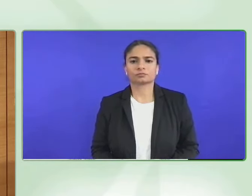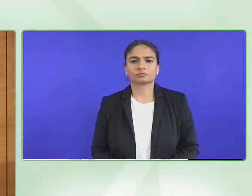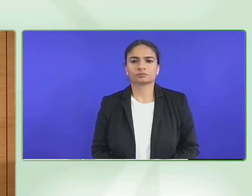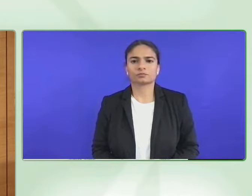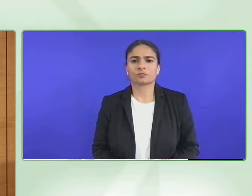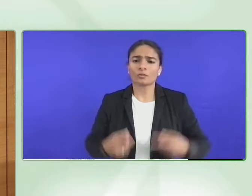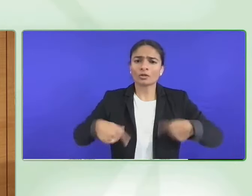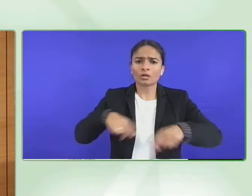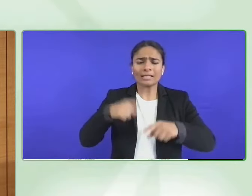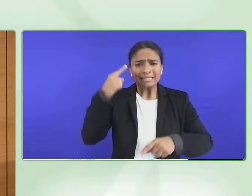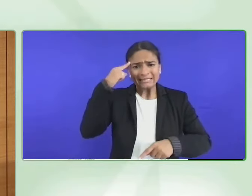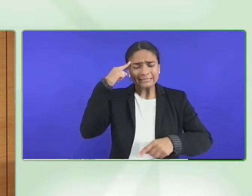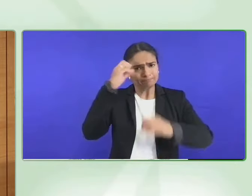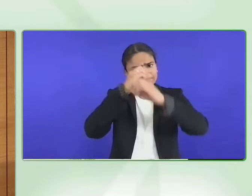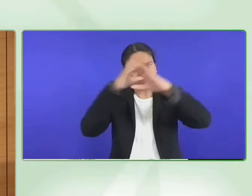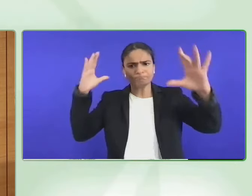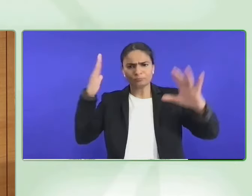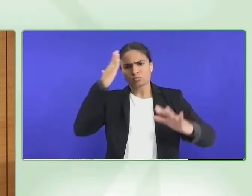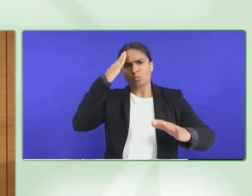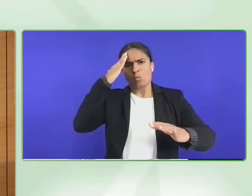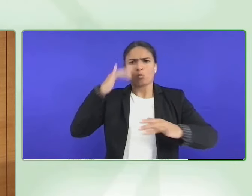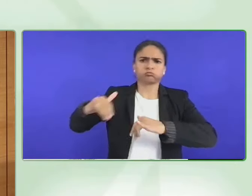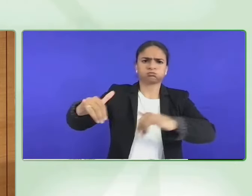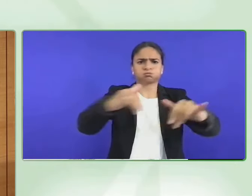I encourage you to think about that.